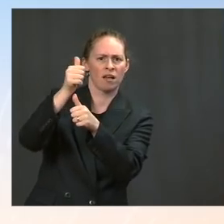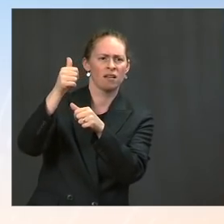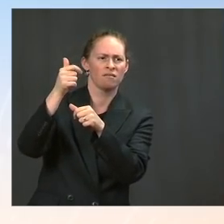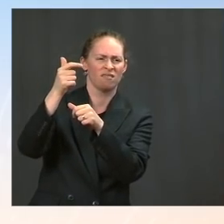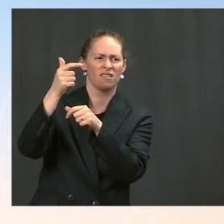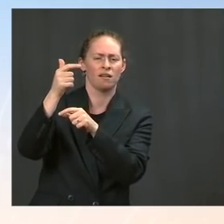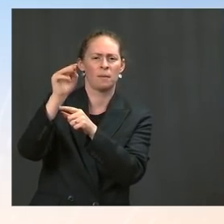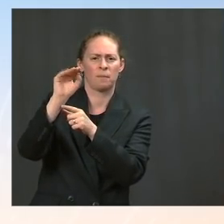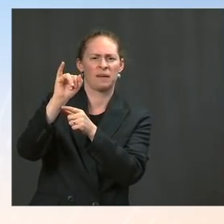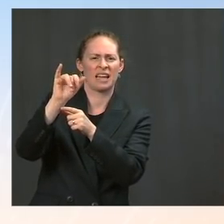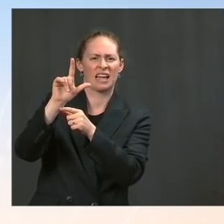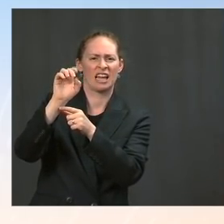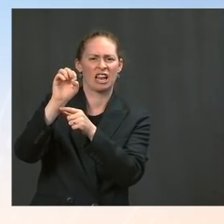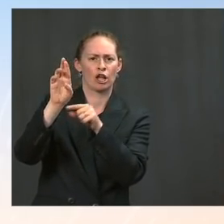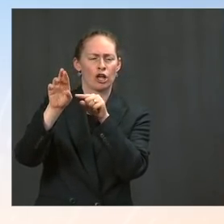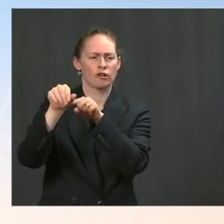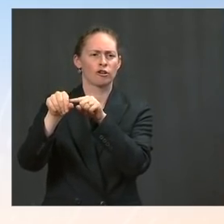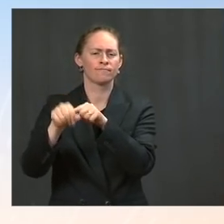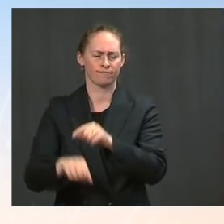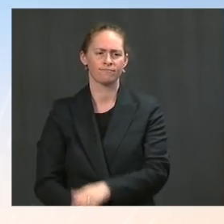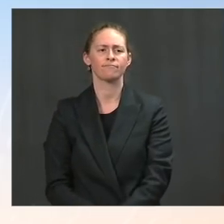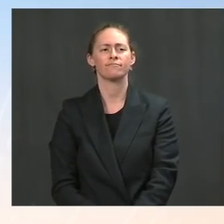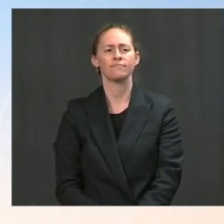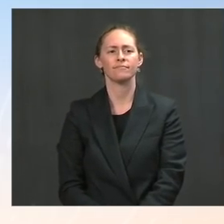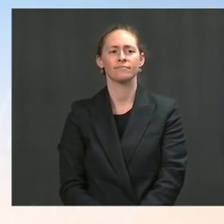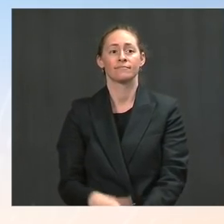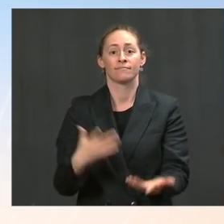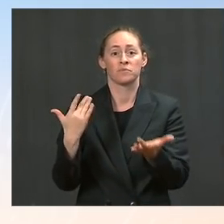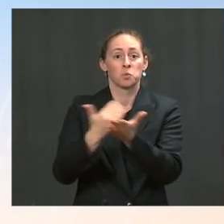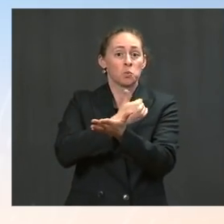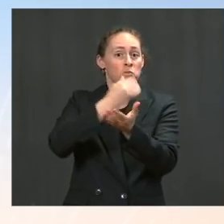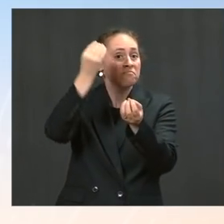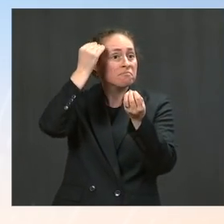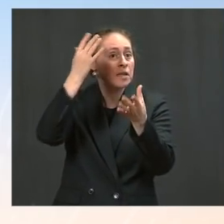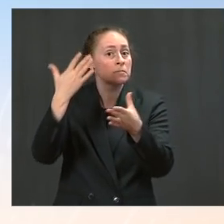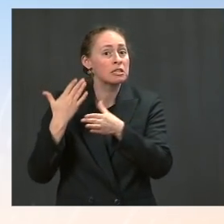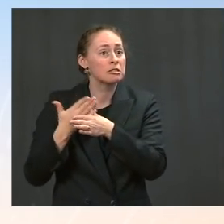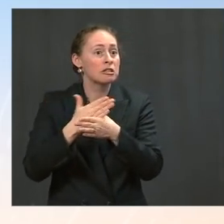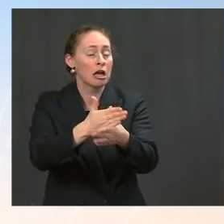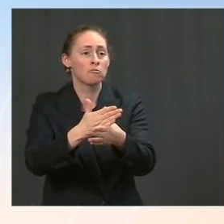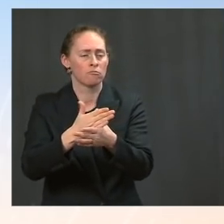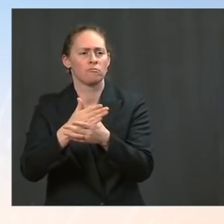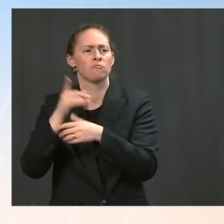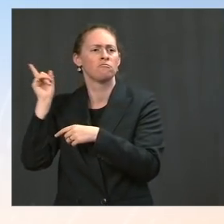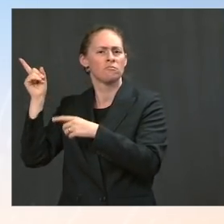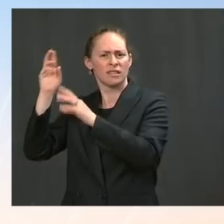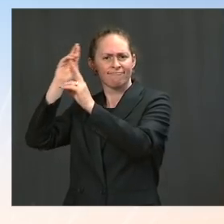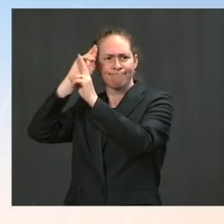or none of those -- do we read out. I will say that he strongly respects General Miller. As you know, he had the opportunity to sit down with him